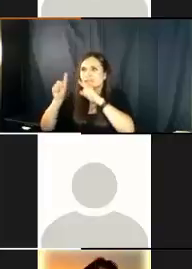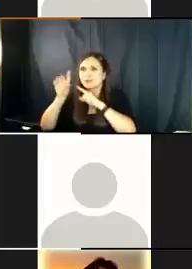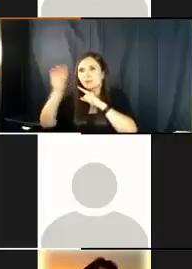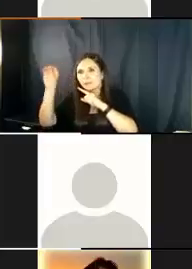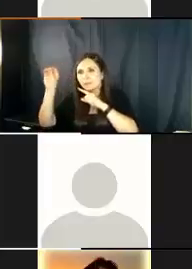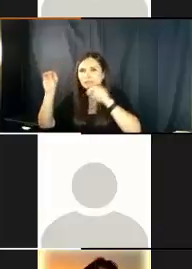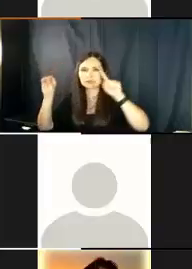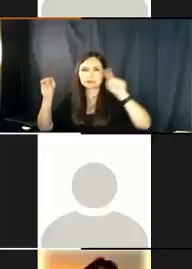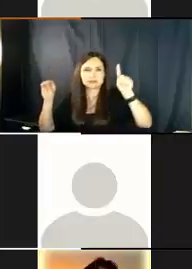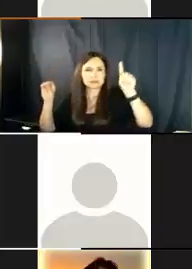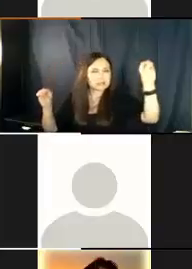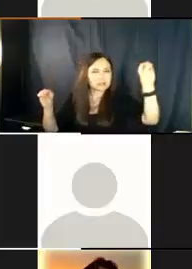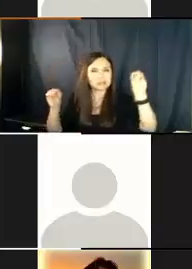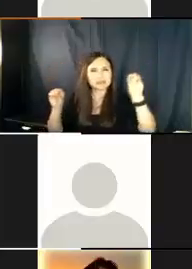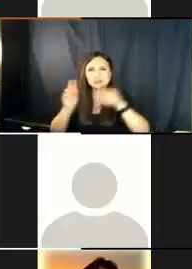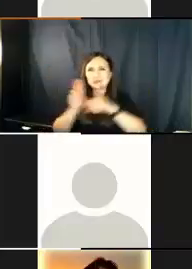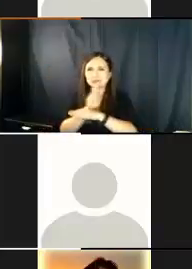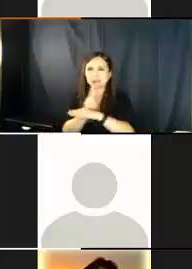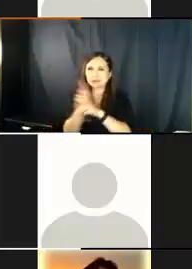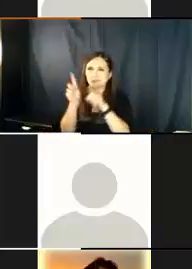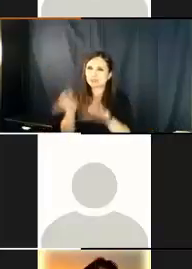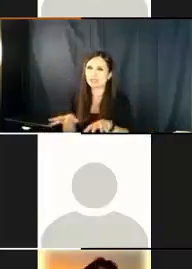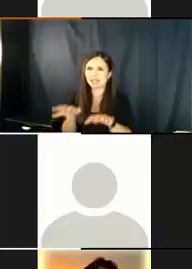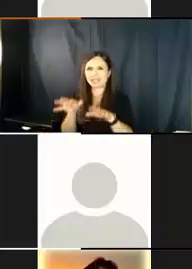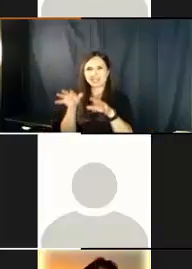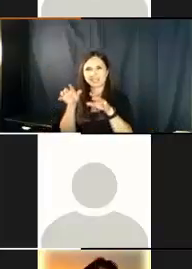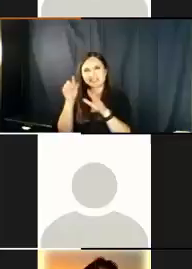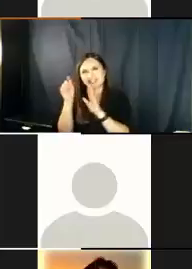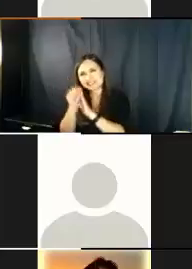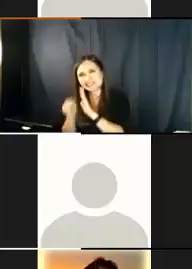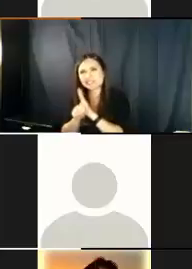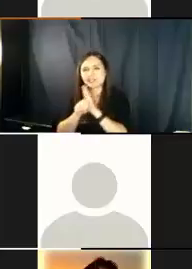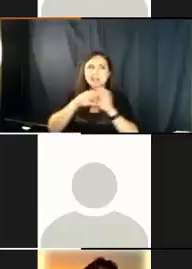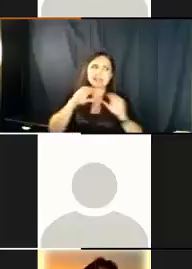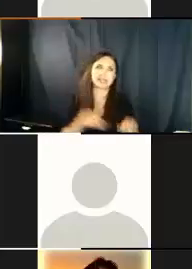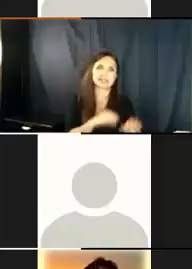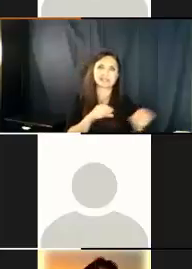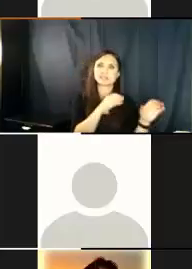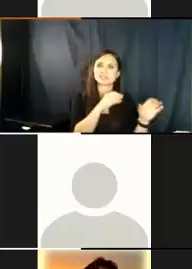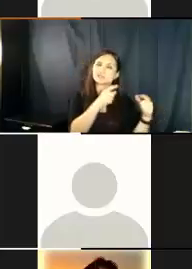and activities. And so you do have issues a usernames and password.